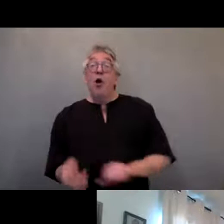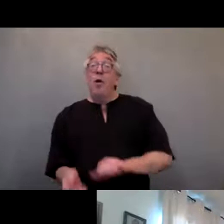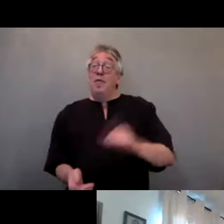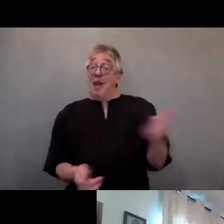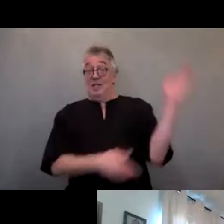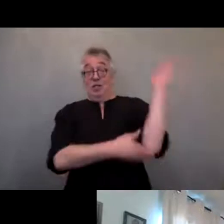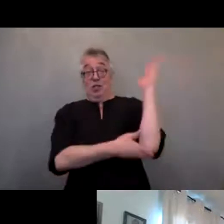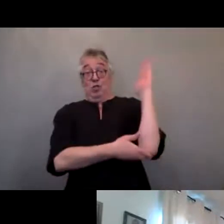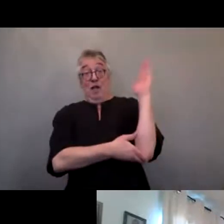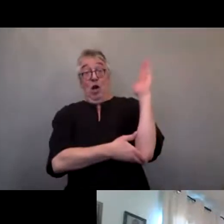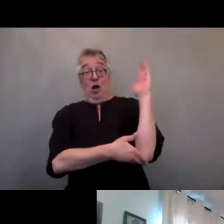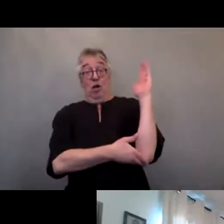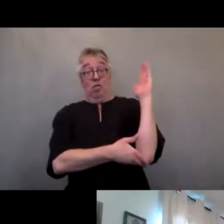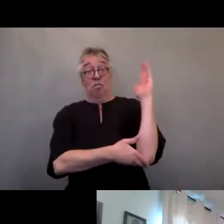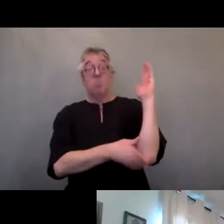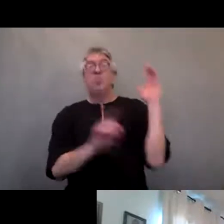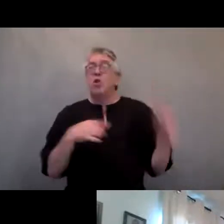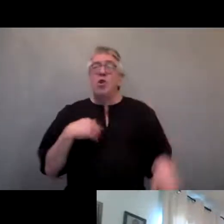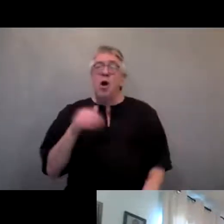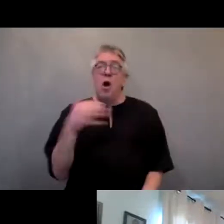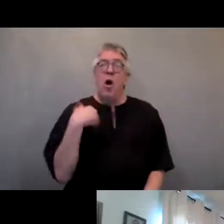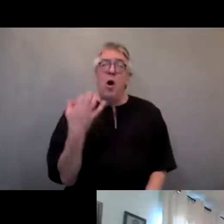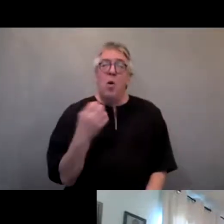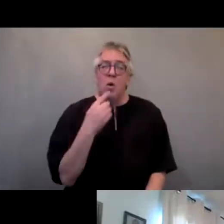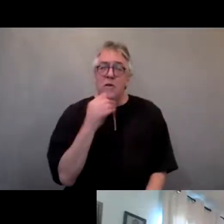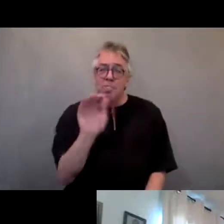. Before we go to the next speaker